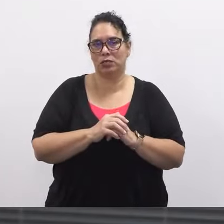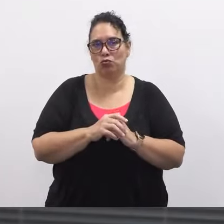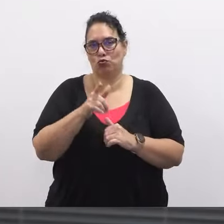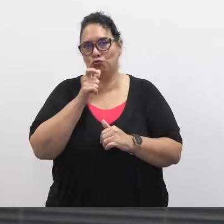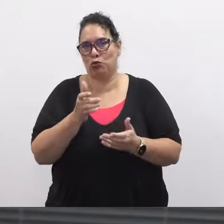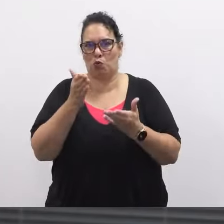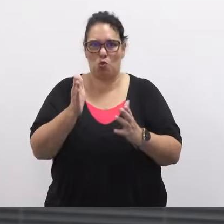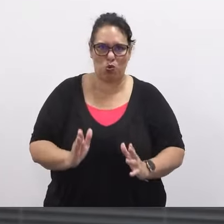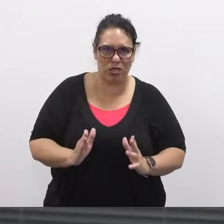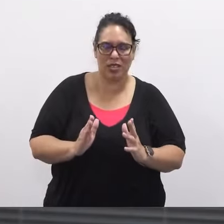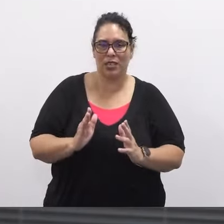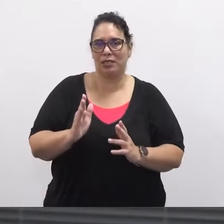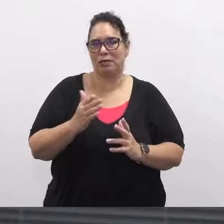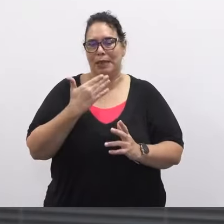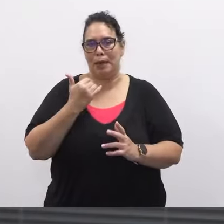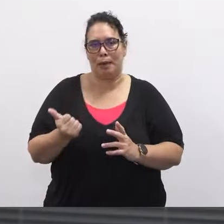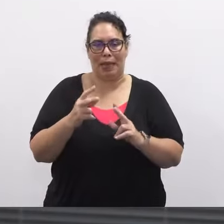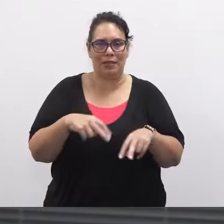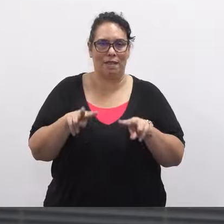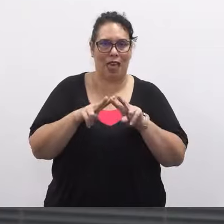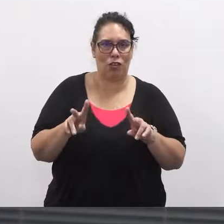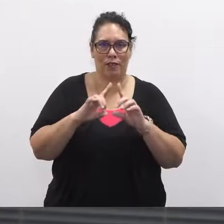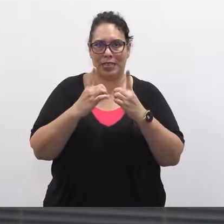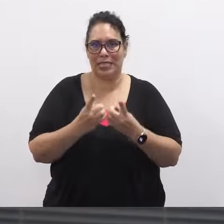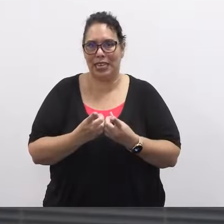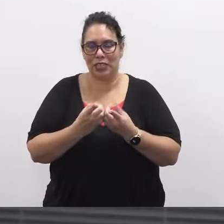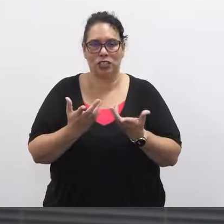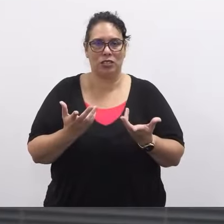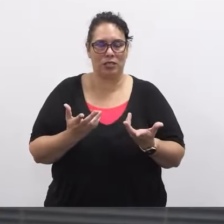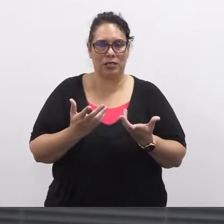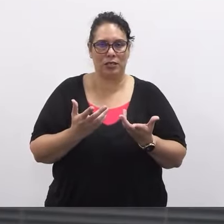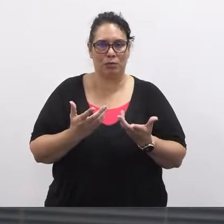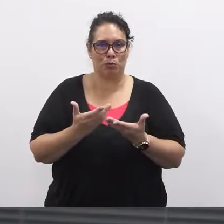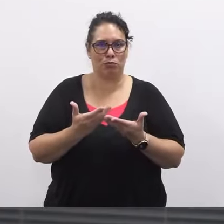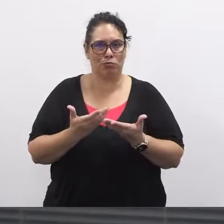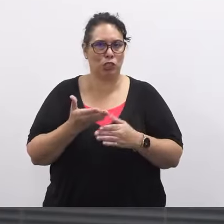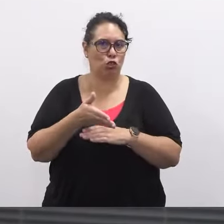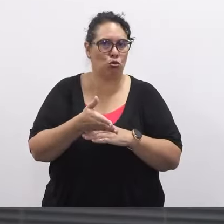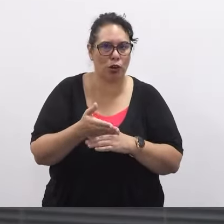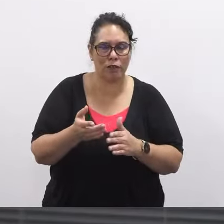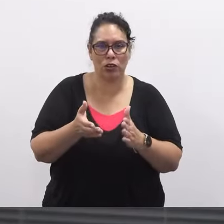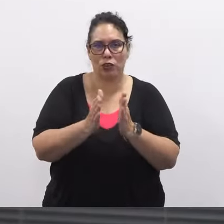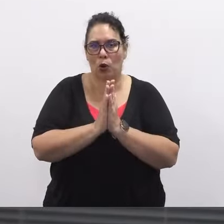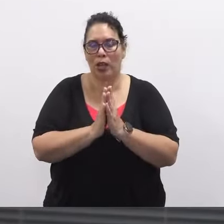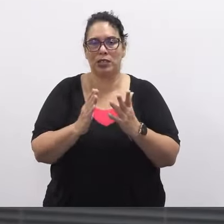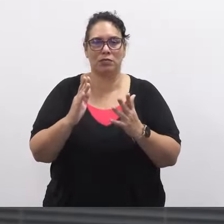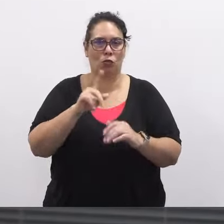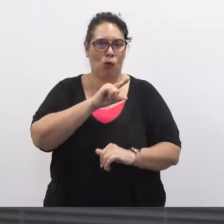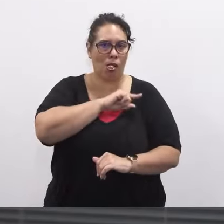who presents the best value to the district pursuant to this request for qualifications process.